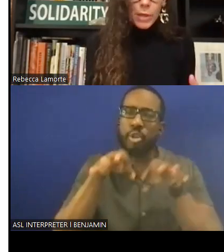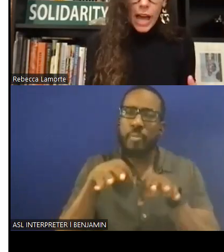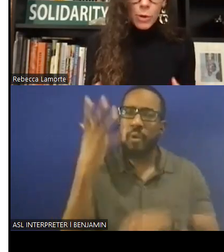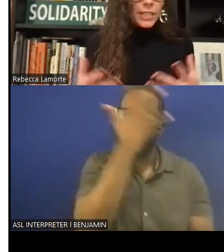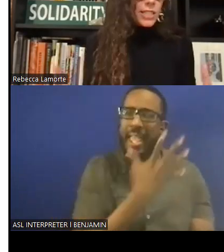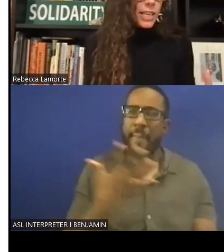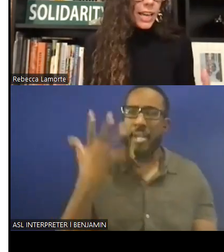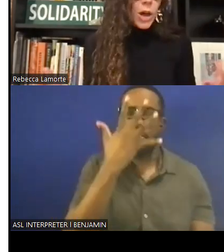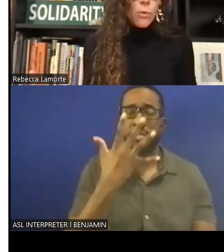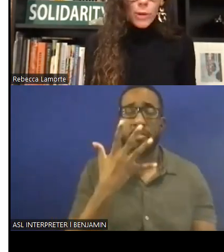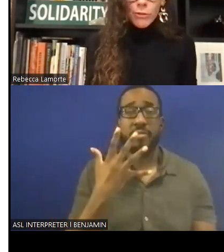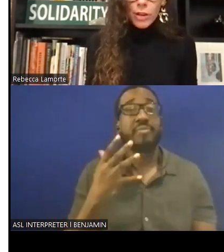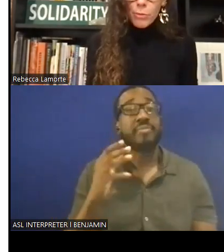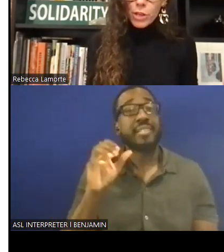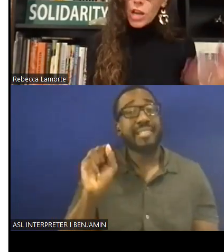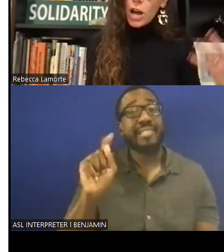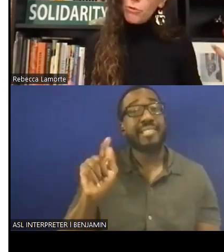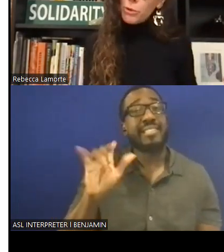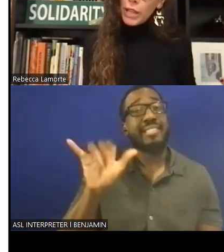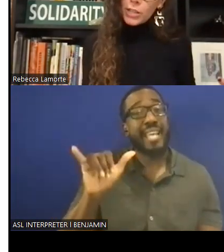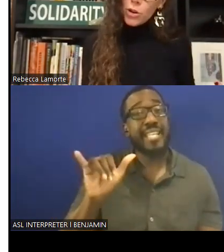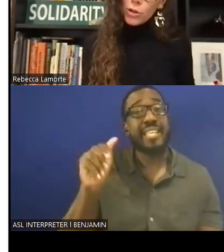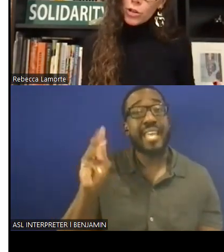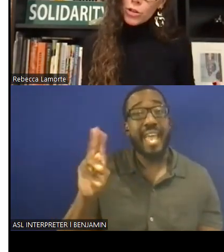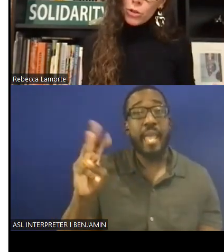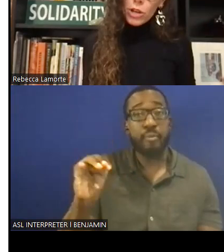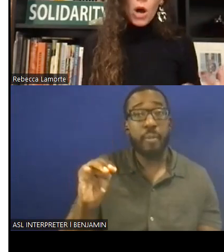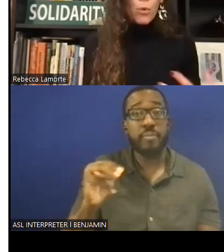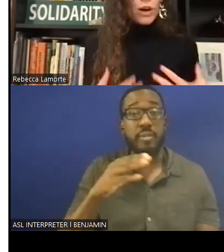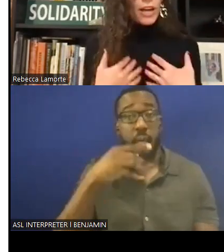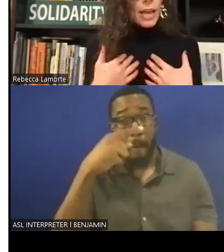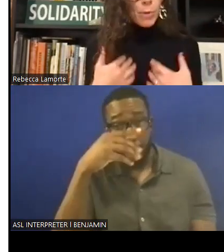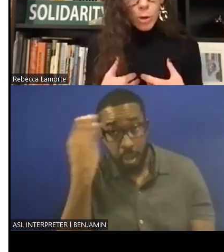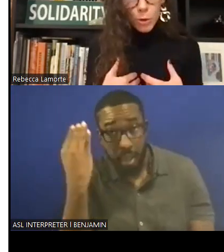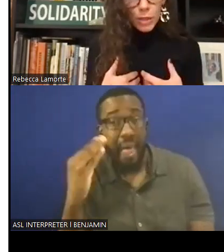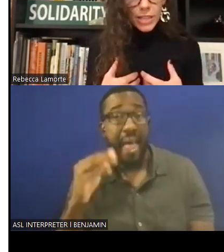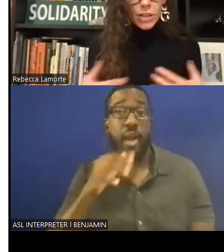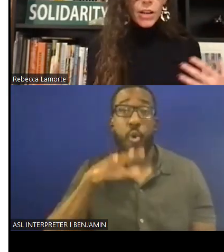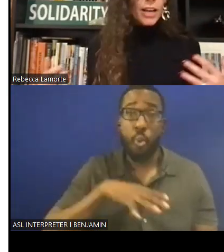a Black woman sitting in front of a bookshelf with a plant over her shoulder wearing a purple blazer,